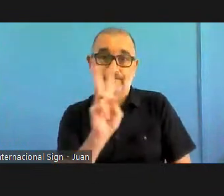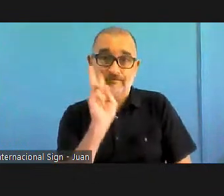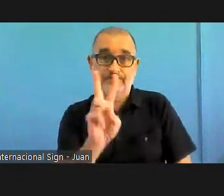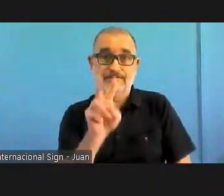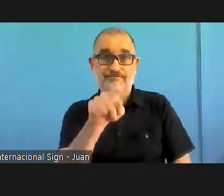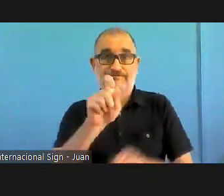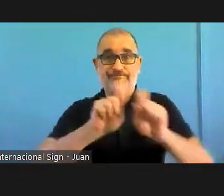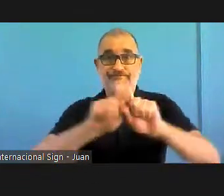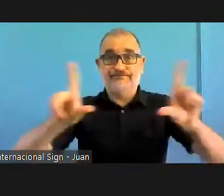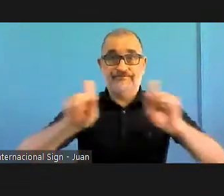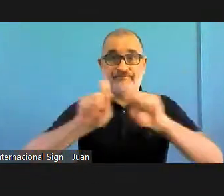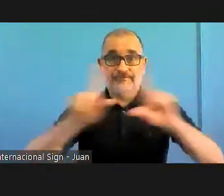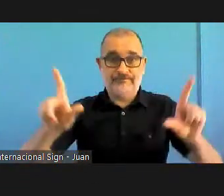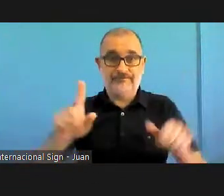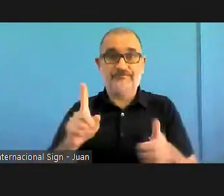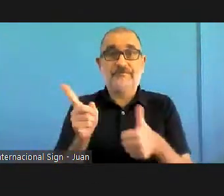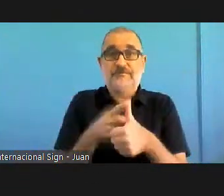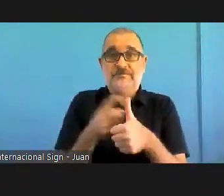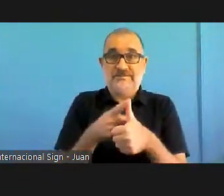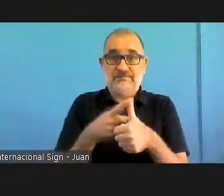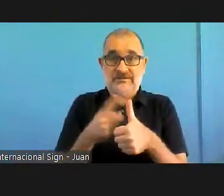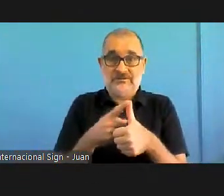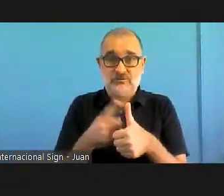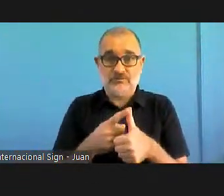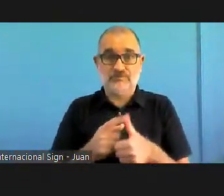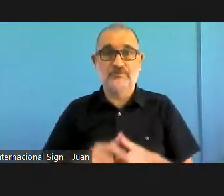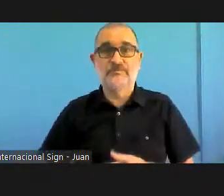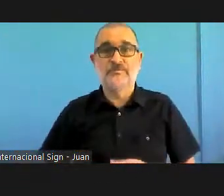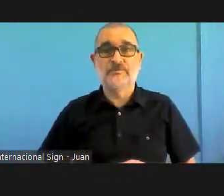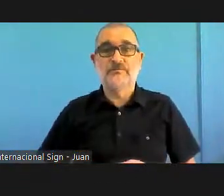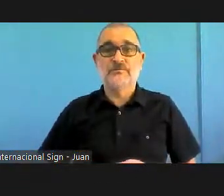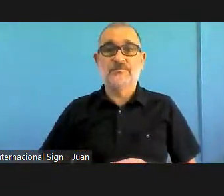And to those who are participating, thank you for listening.